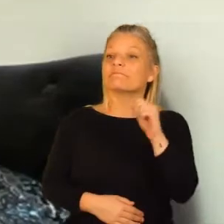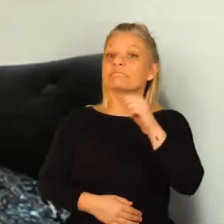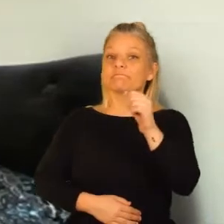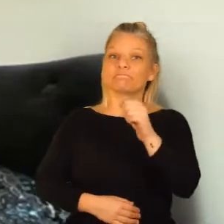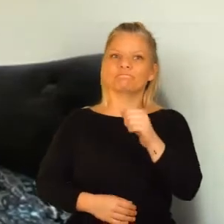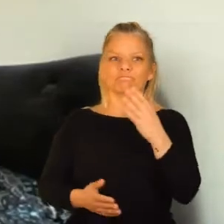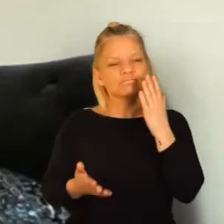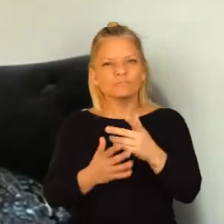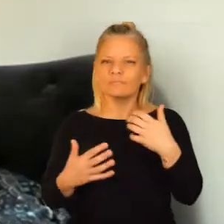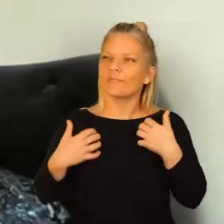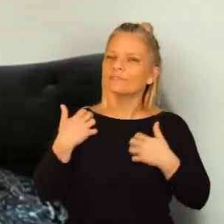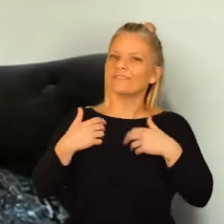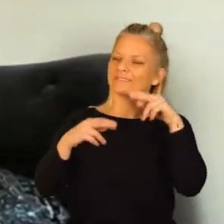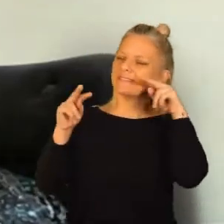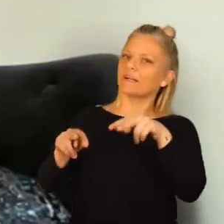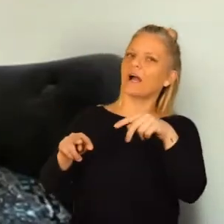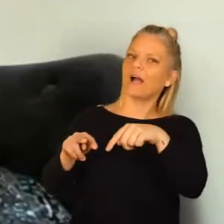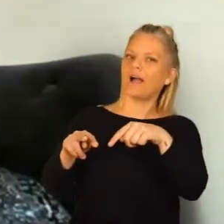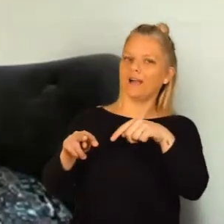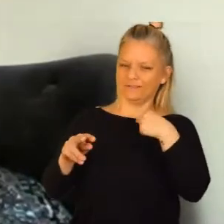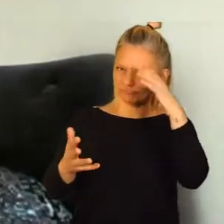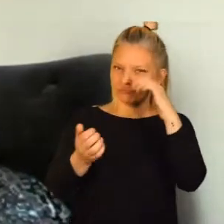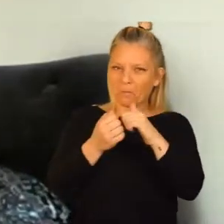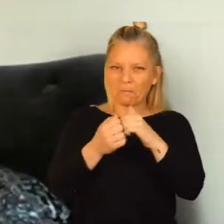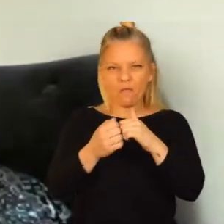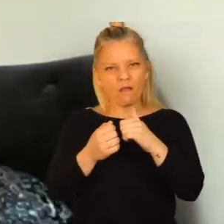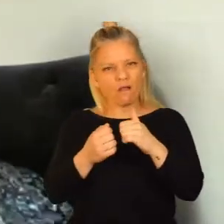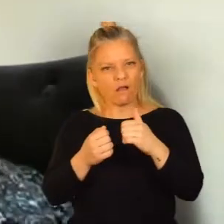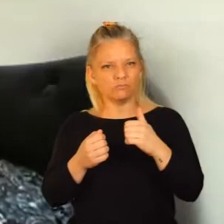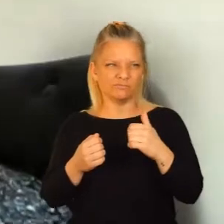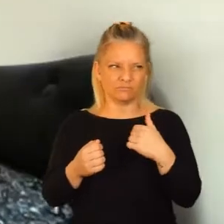it overturns that kind of hierarchy that's there all the time I think if we if we have a paid role.